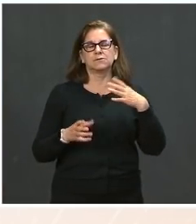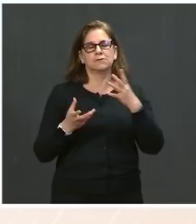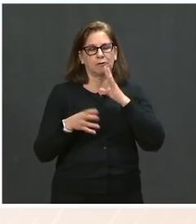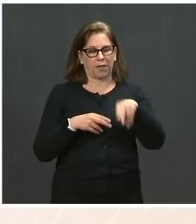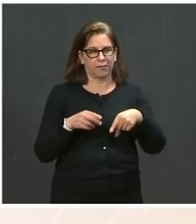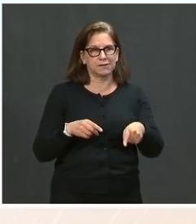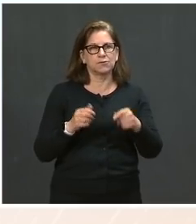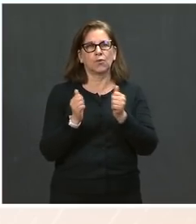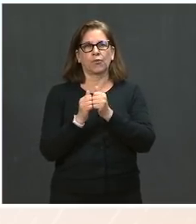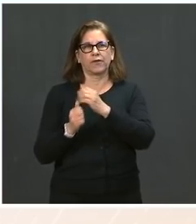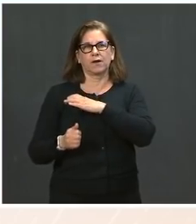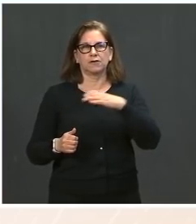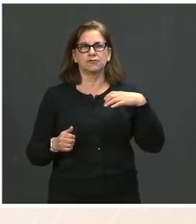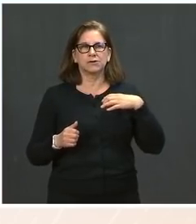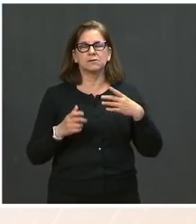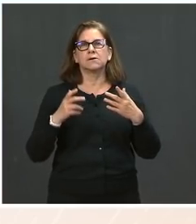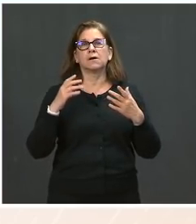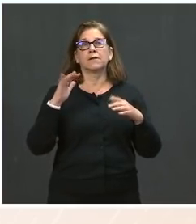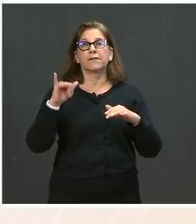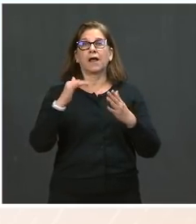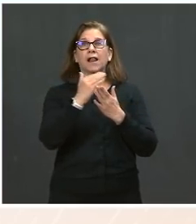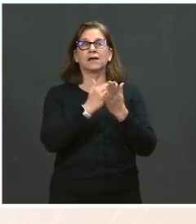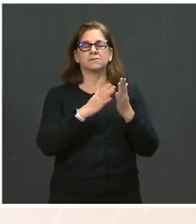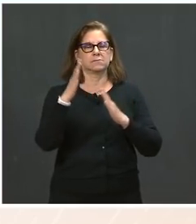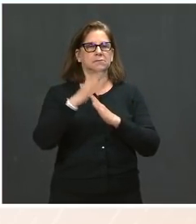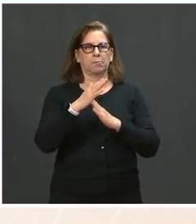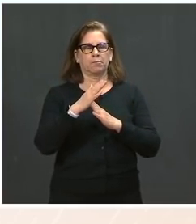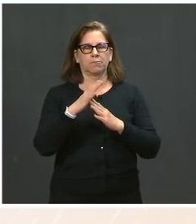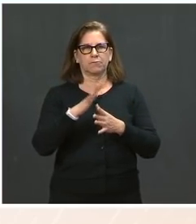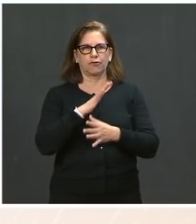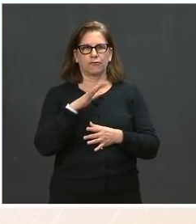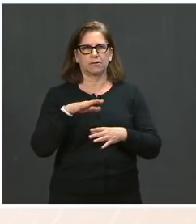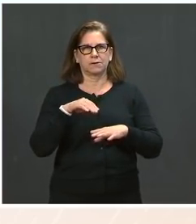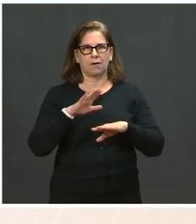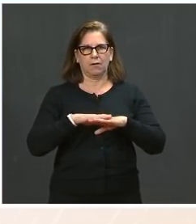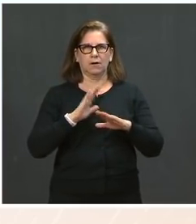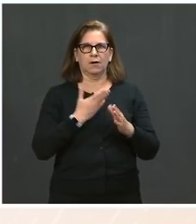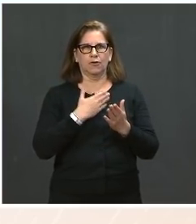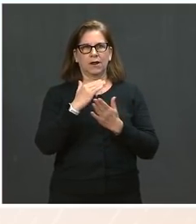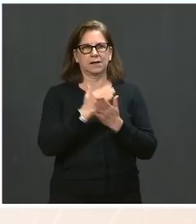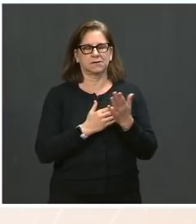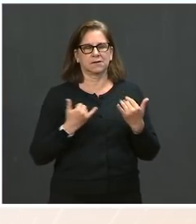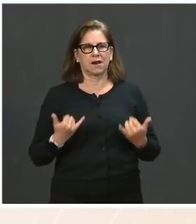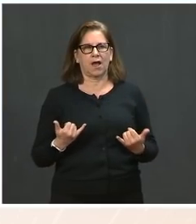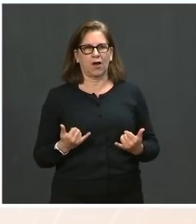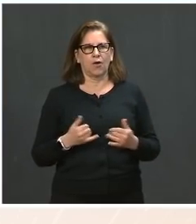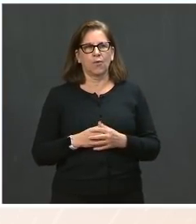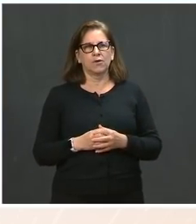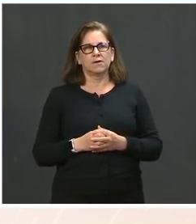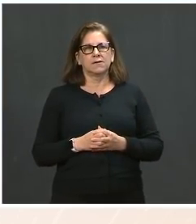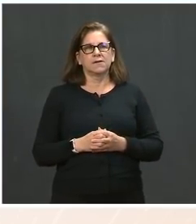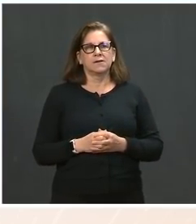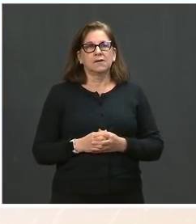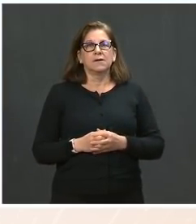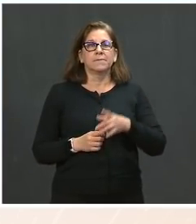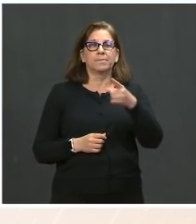The Press: Two other unrelated things, real quick. The U.S. and Iran are engaged in indirect nuclear talks this week. Ms. Psaki: Mm-hmm. The Press: Will Americans detained in Iran